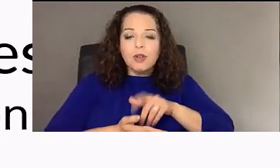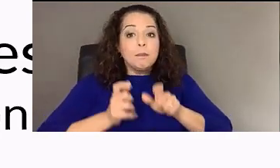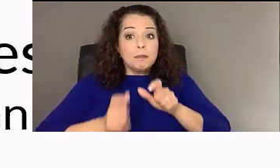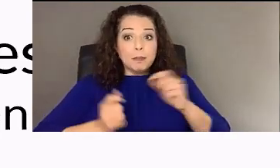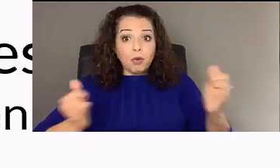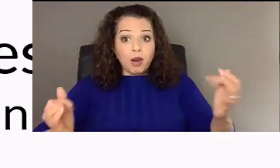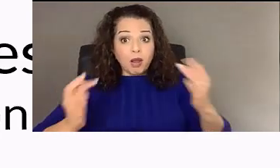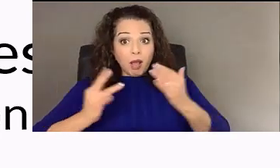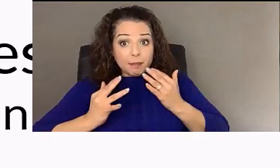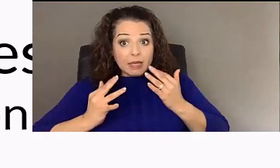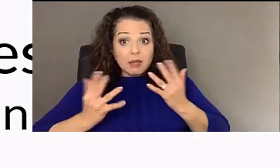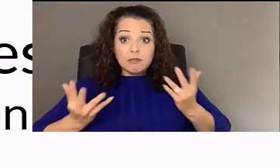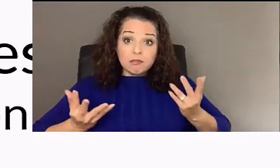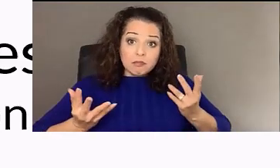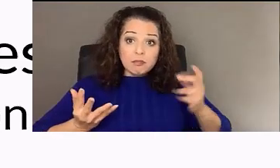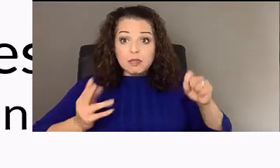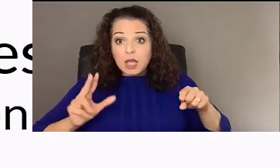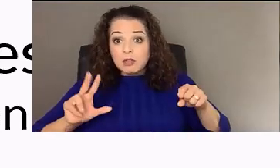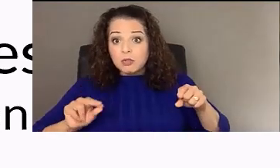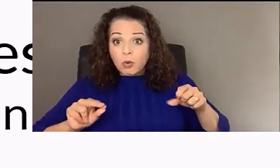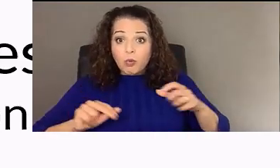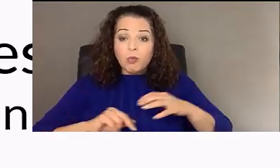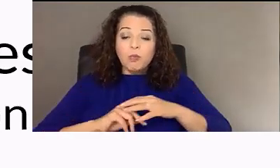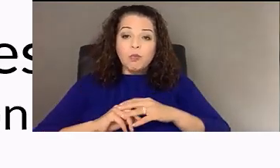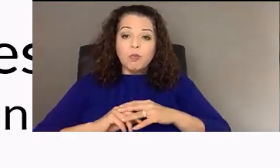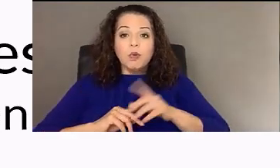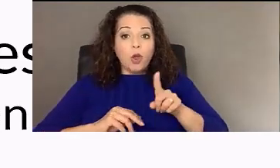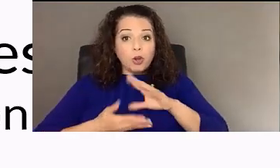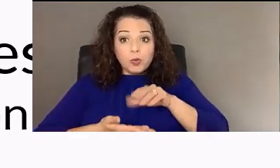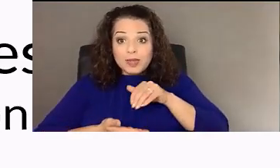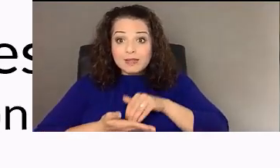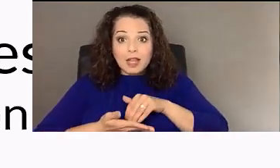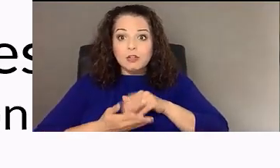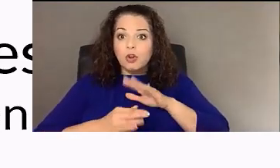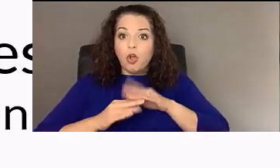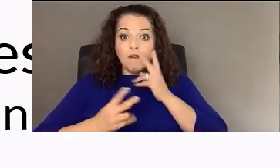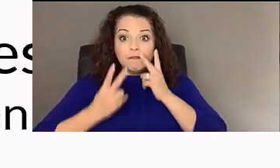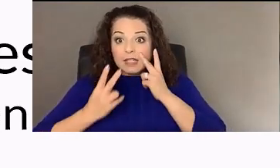Are you the center on vision or low vision?